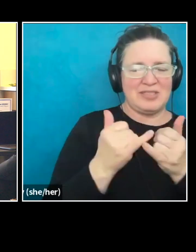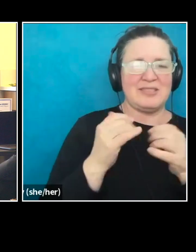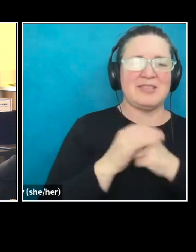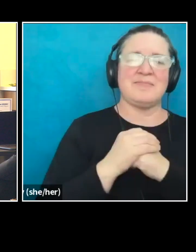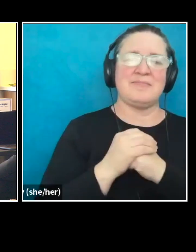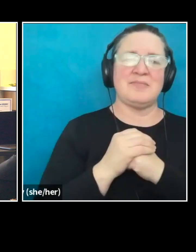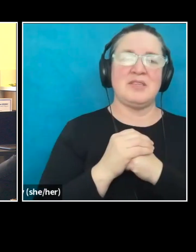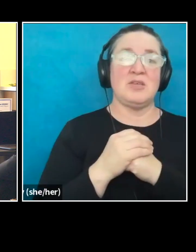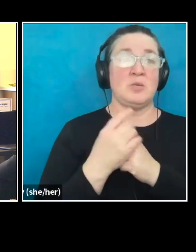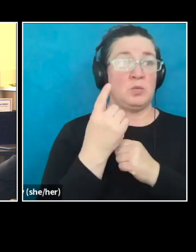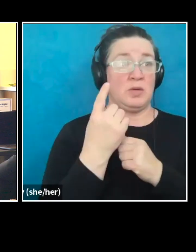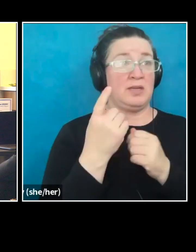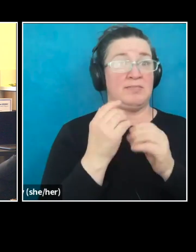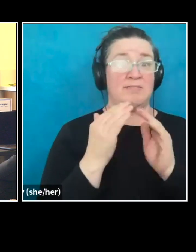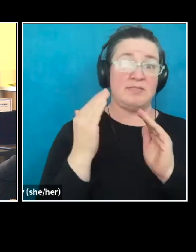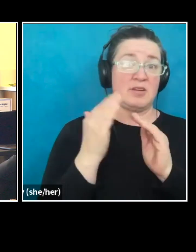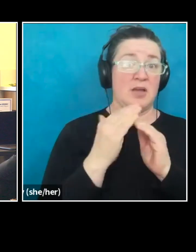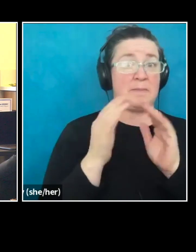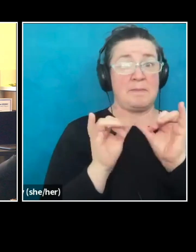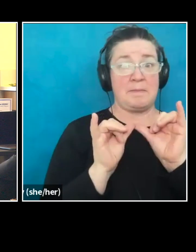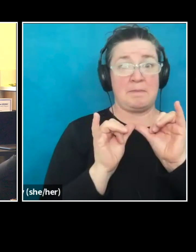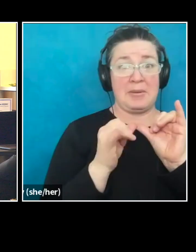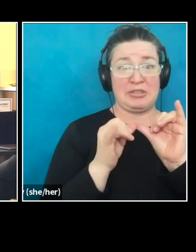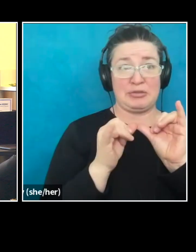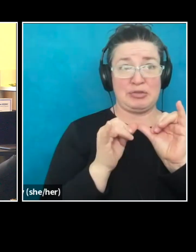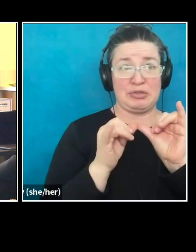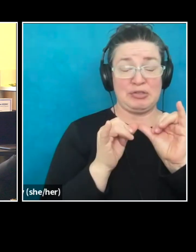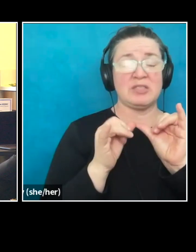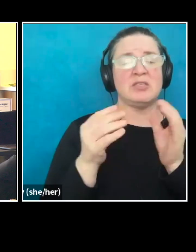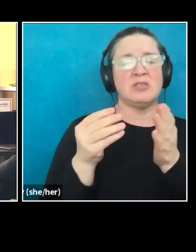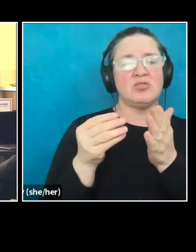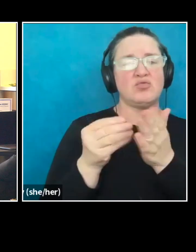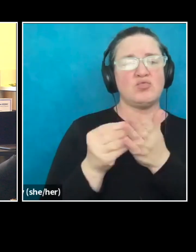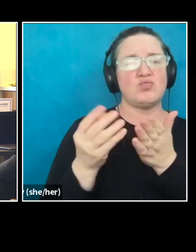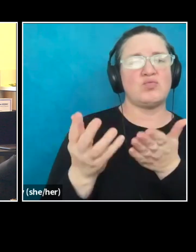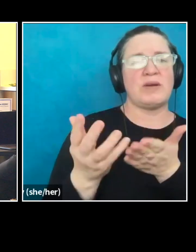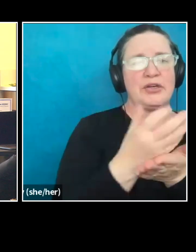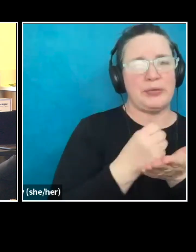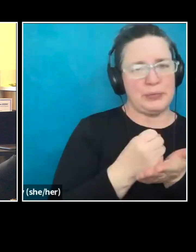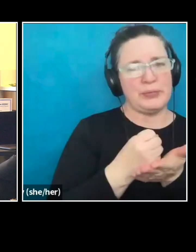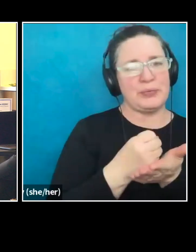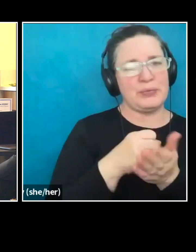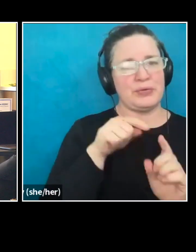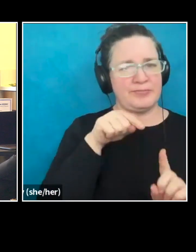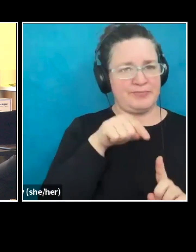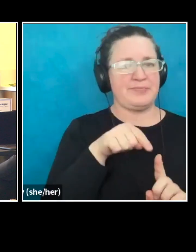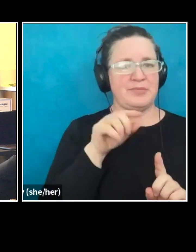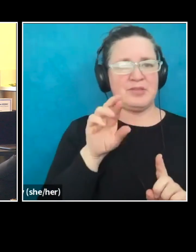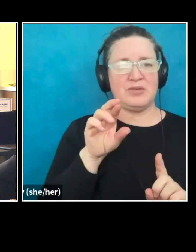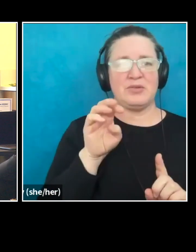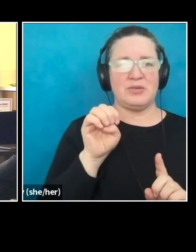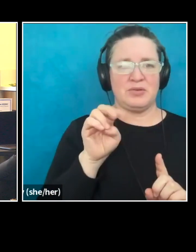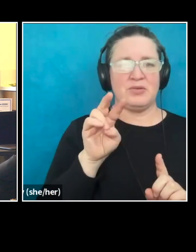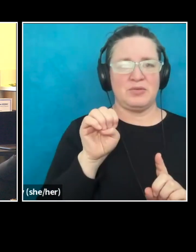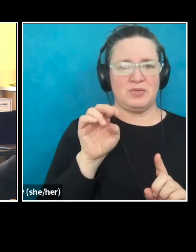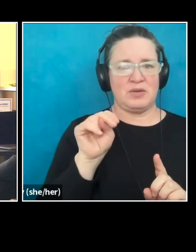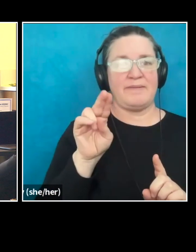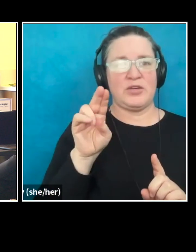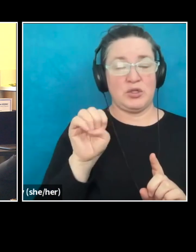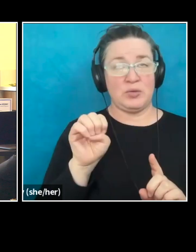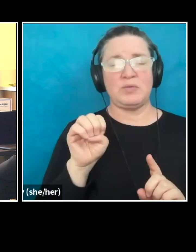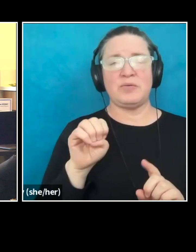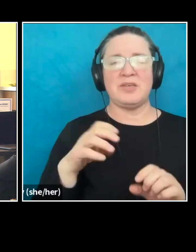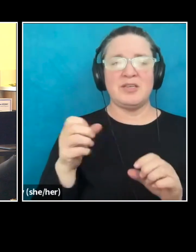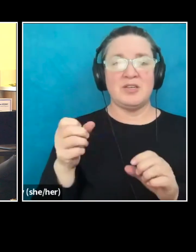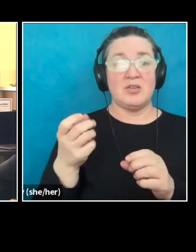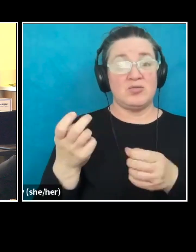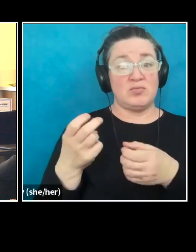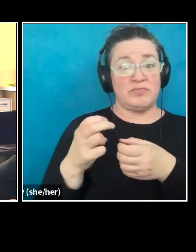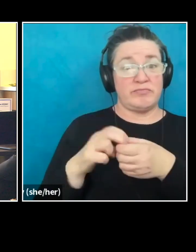transit agencies measures is revenue. And um, ridership equals revenue. And it's incredibly